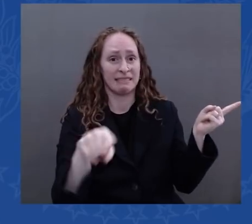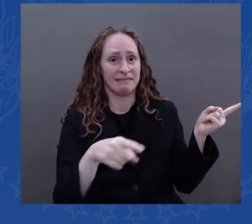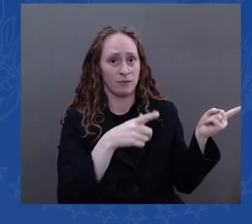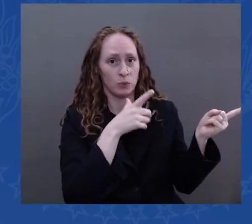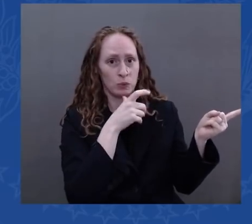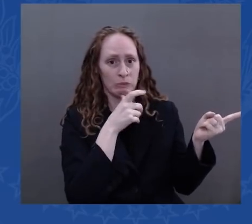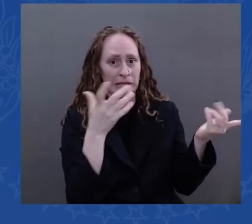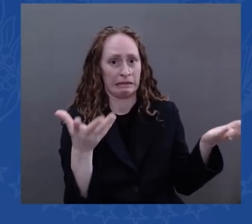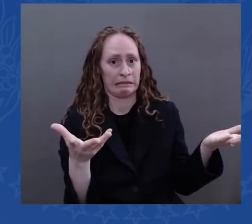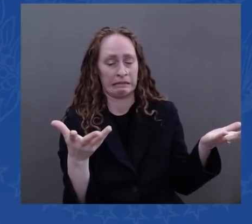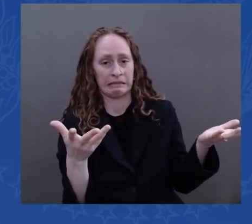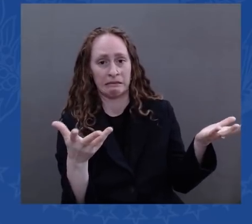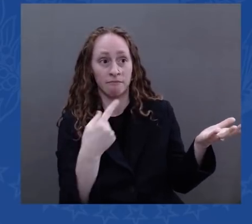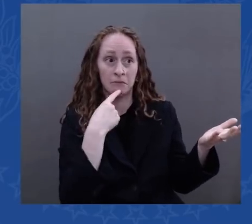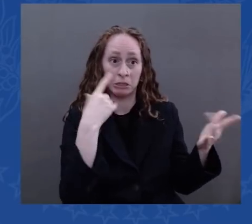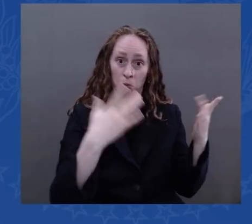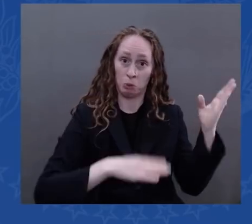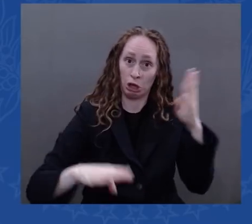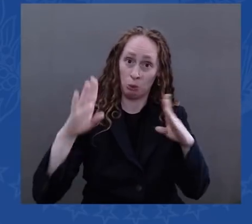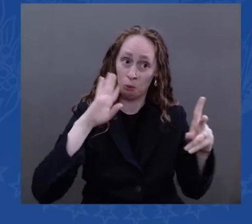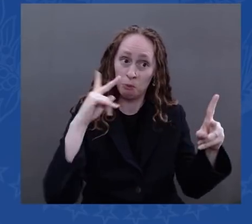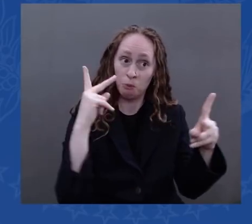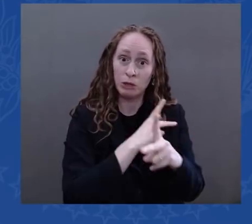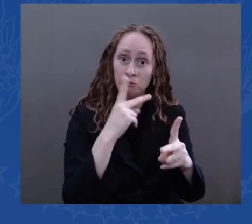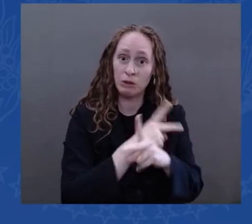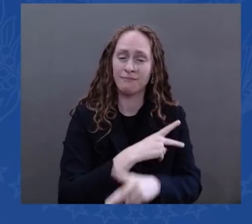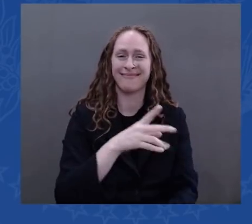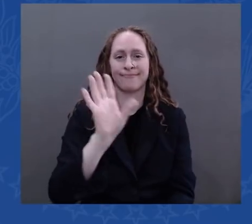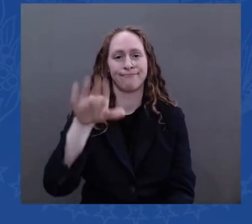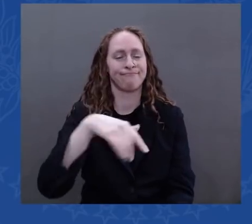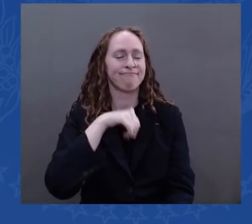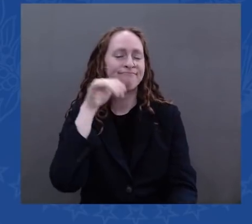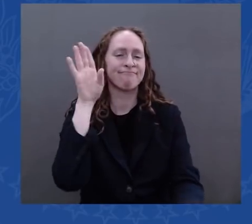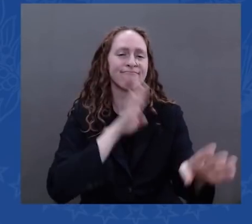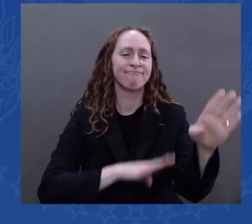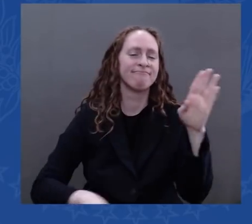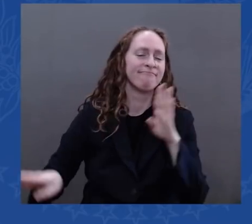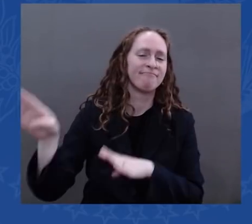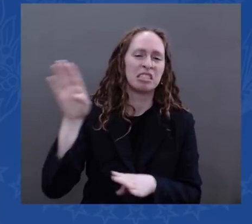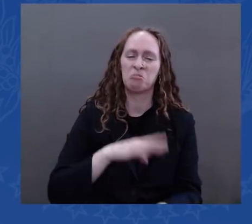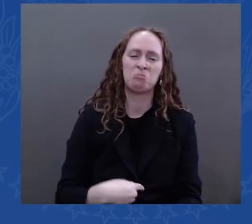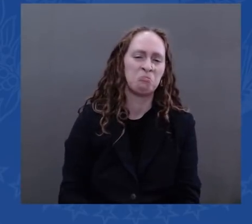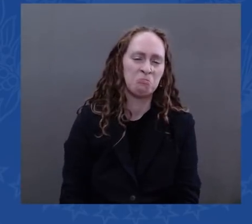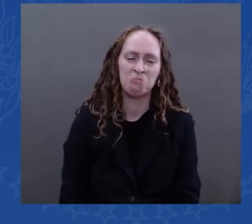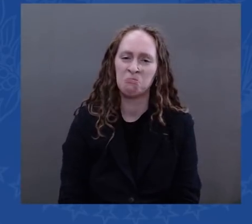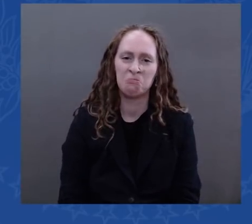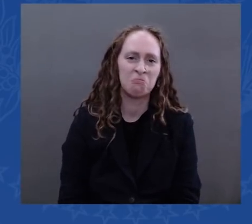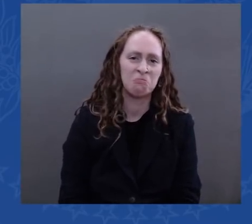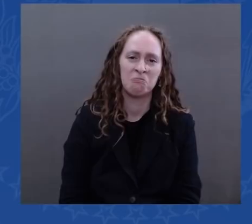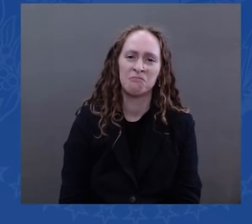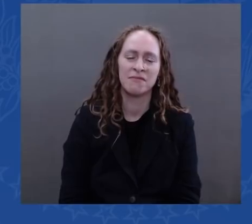The President: Look -- you know, look, the other thing is that a couple people have asked me,